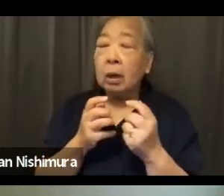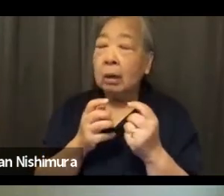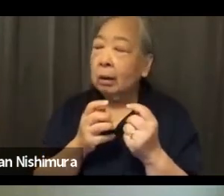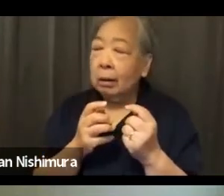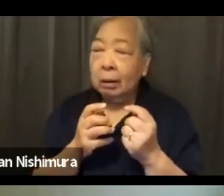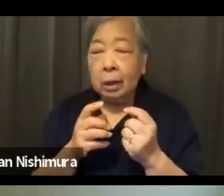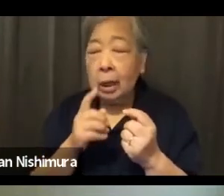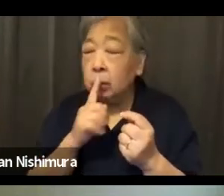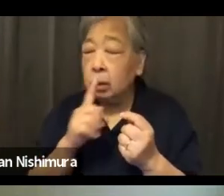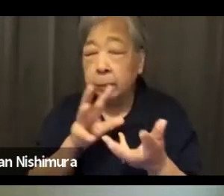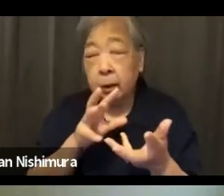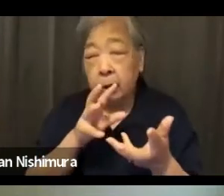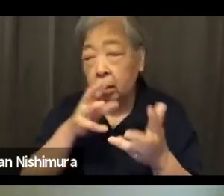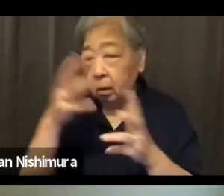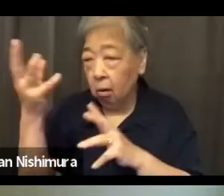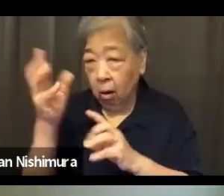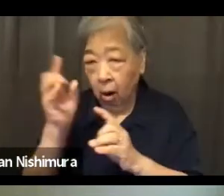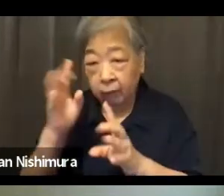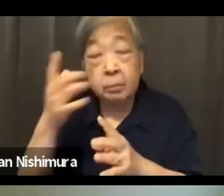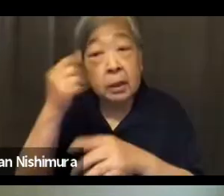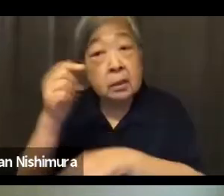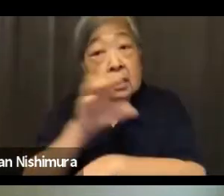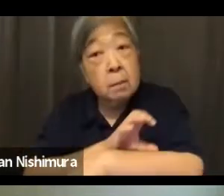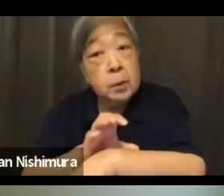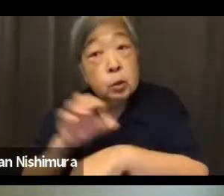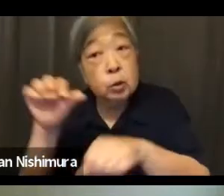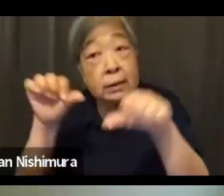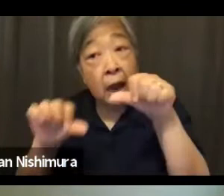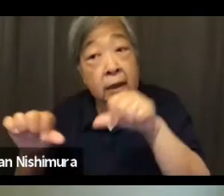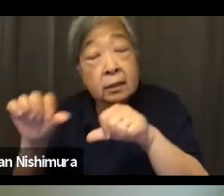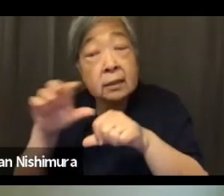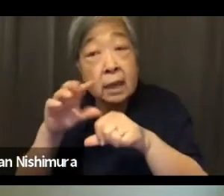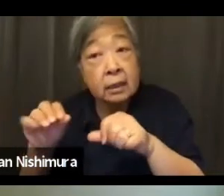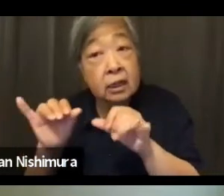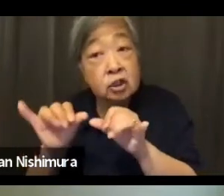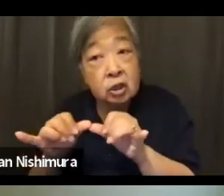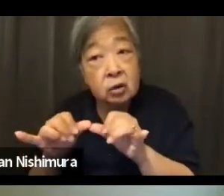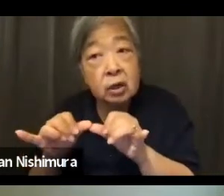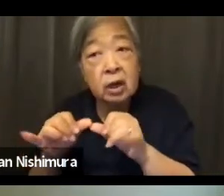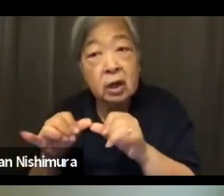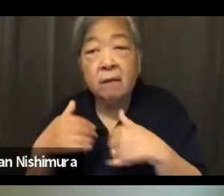disaster, because in computer science and engineering, there are a lot of charts and graphs.